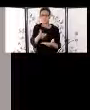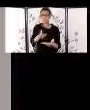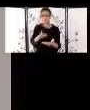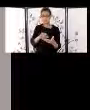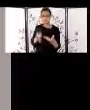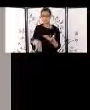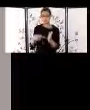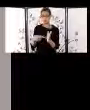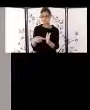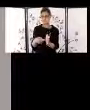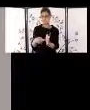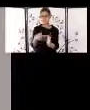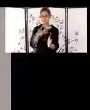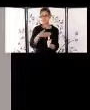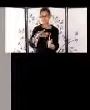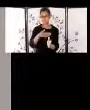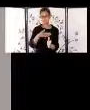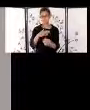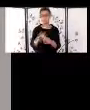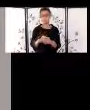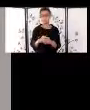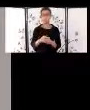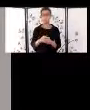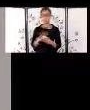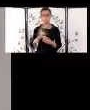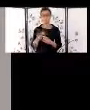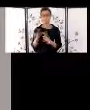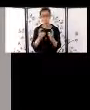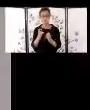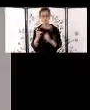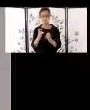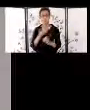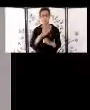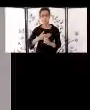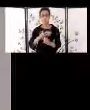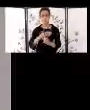specific questions as much as possible so that I can really focus and direct my feedback